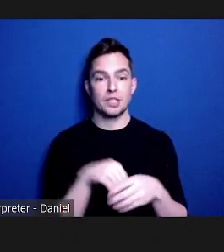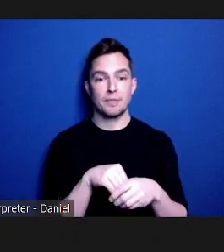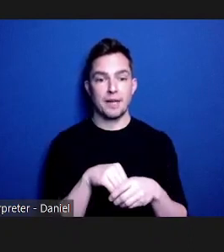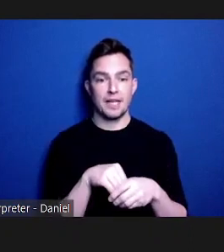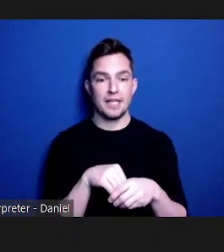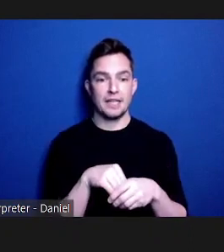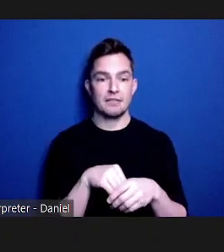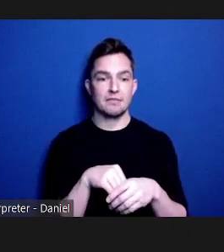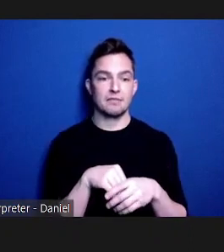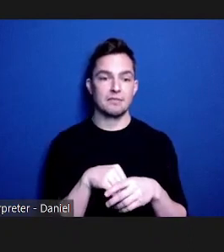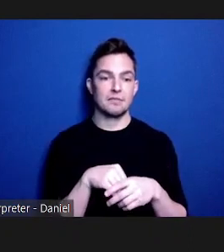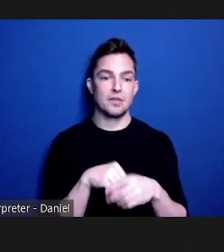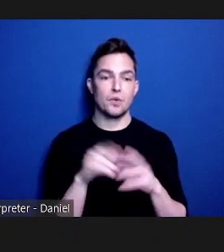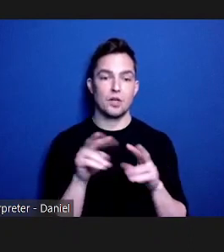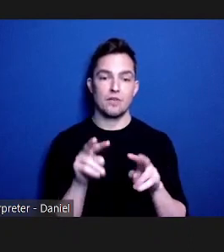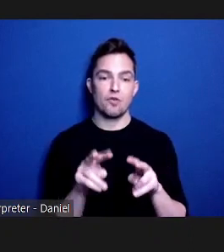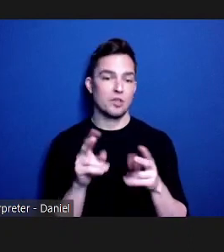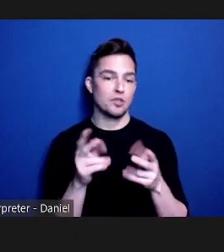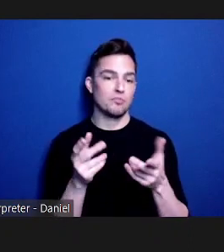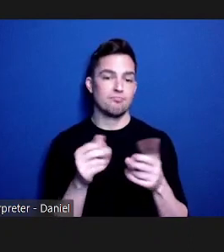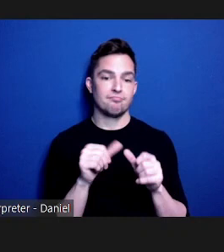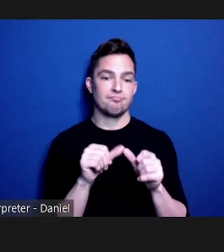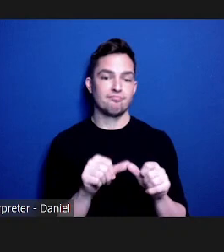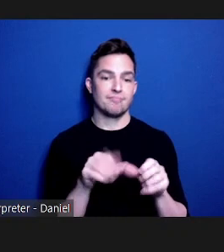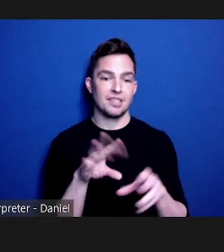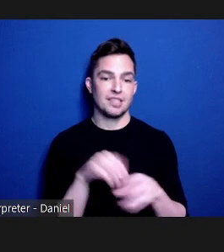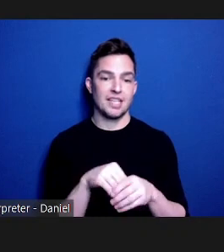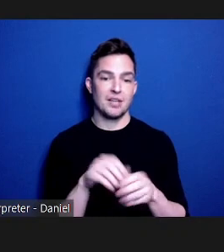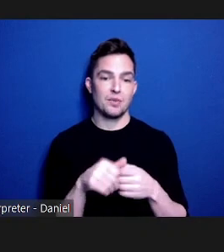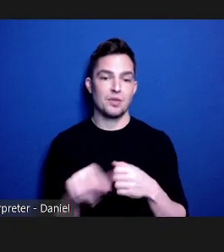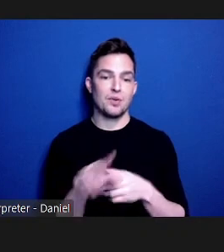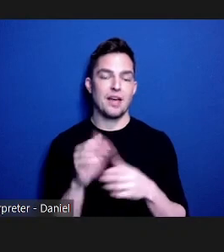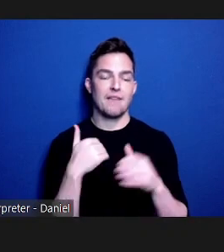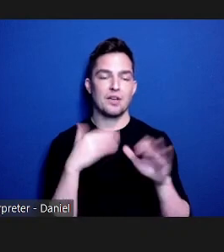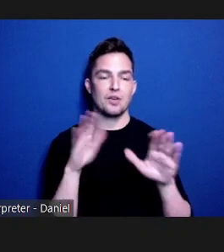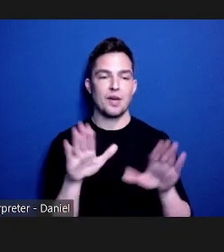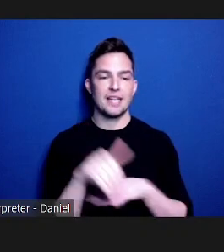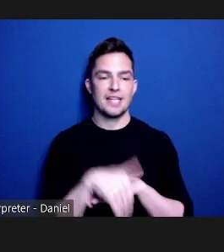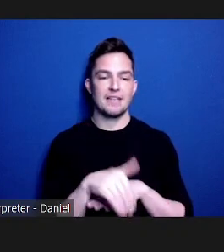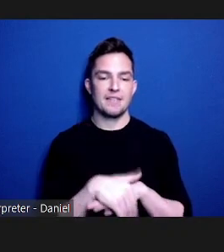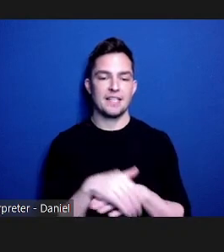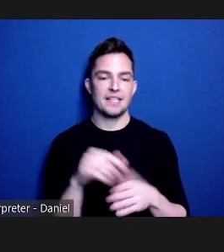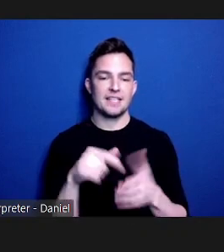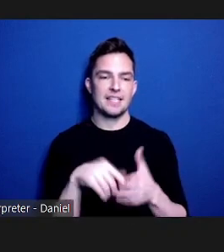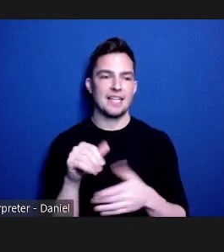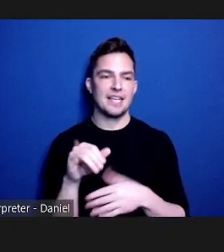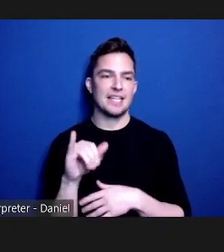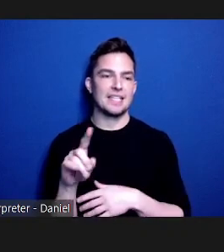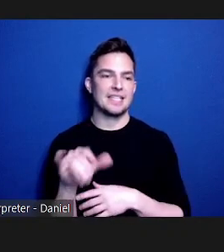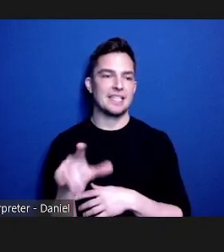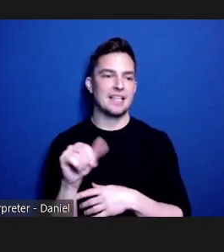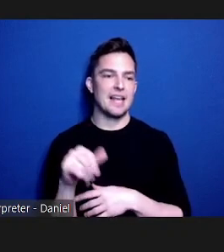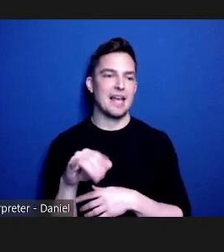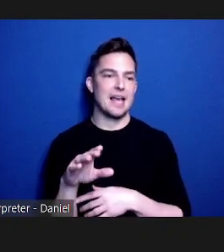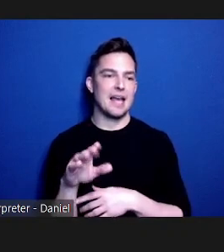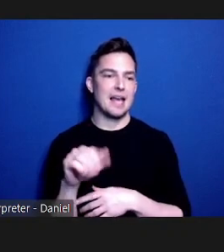And we look forward to staying engaged with you. Have a great evening. This is Idil Abdillahi, and I'm done speaking.